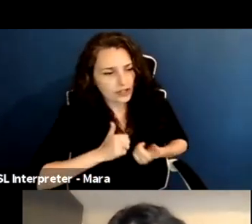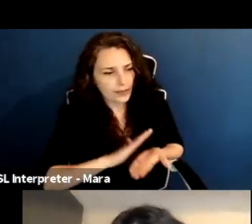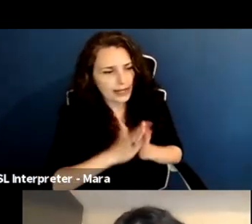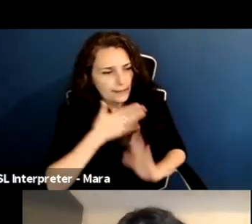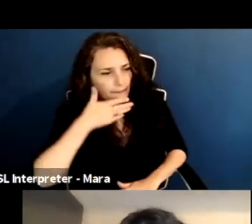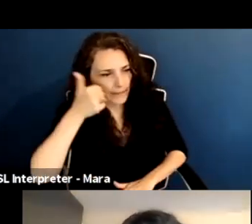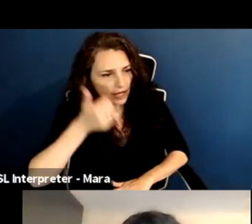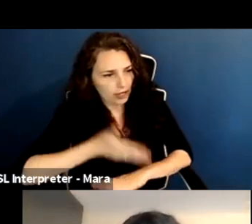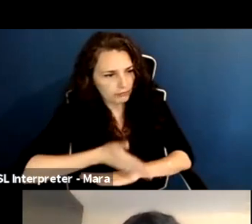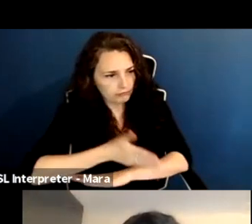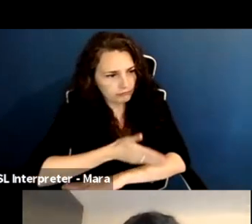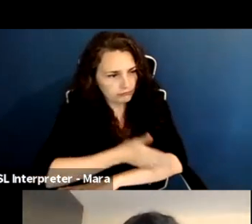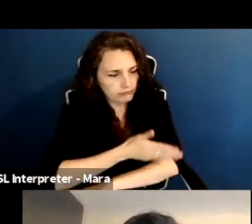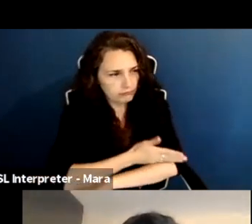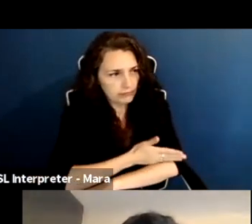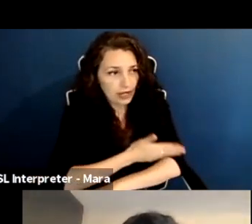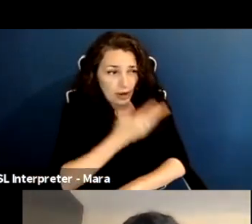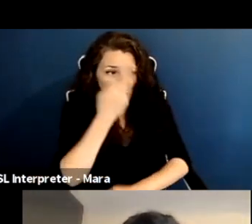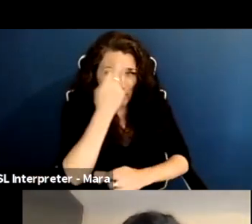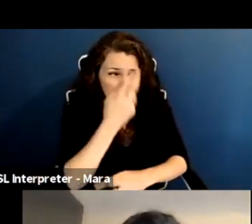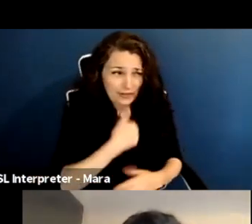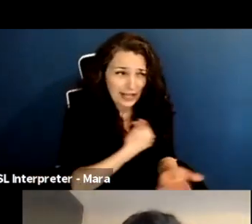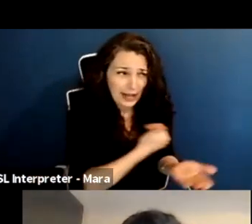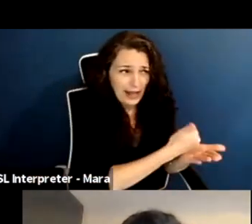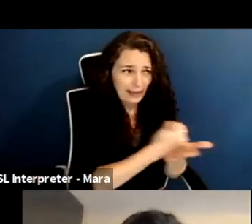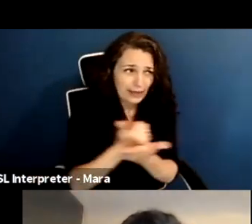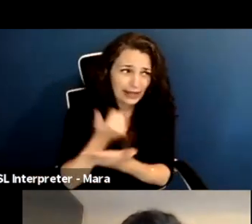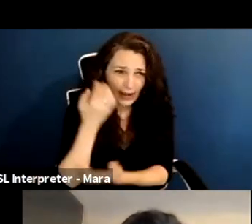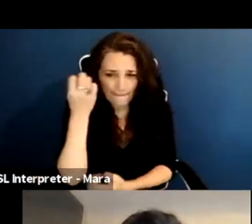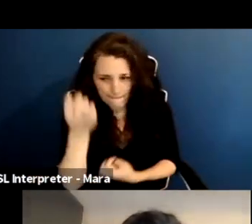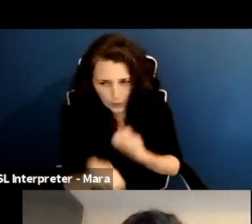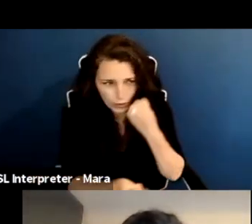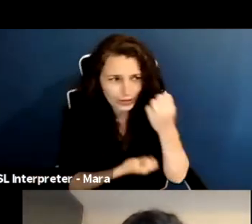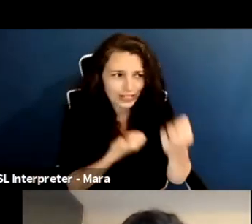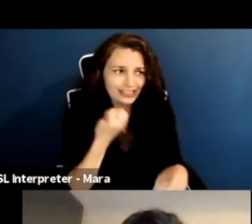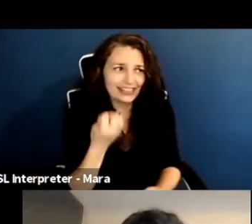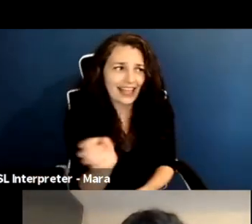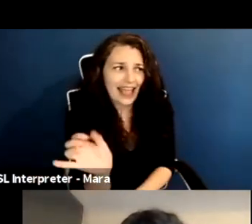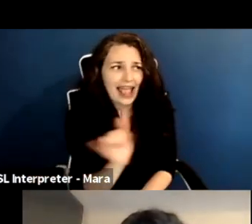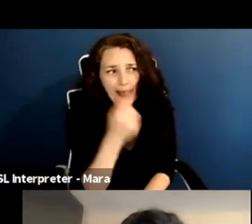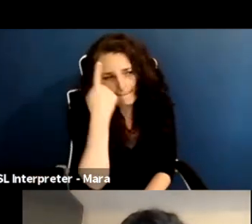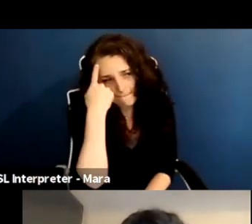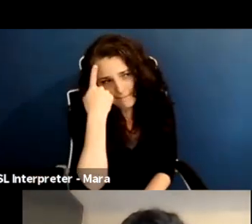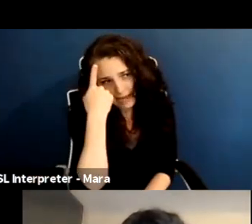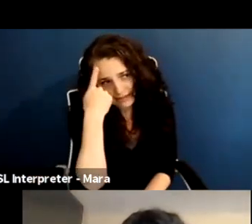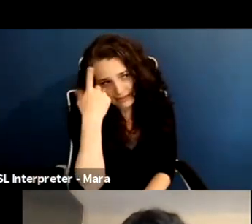emotionally and mentally, I'm helping these people be happier, I'm helping them heal.